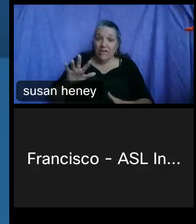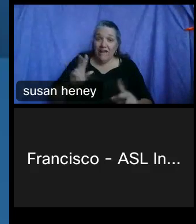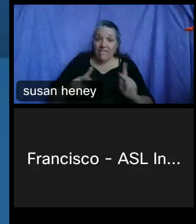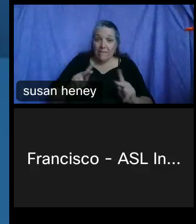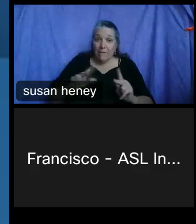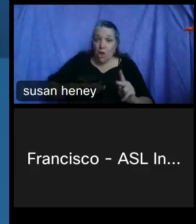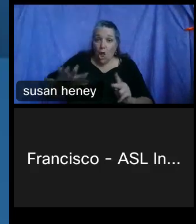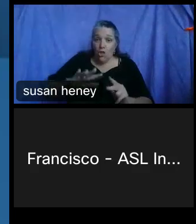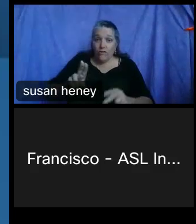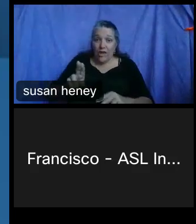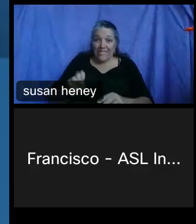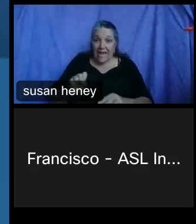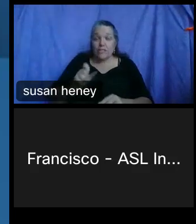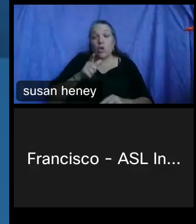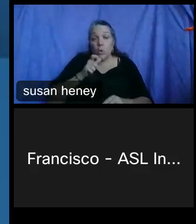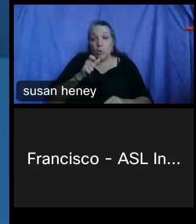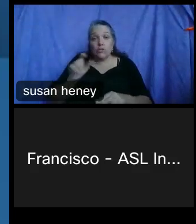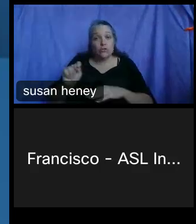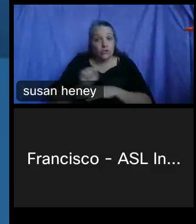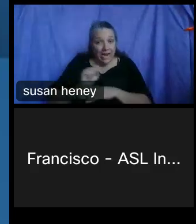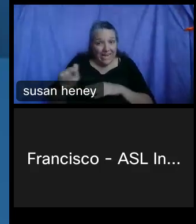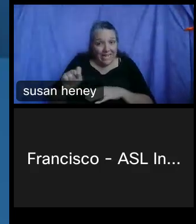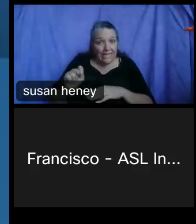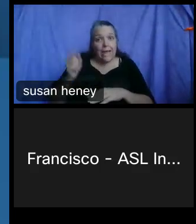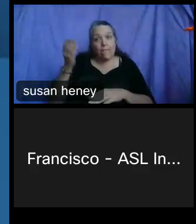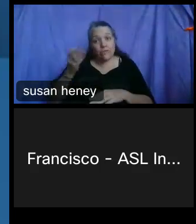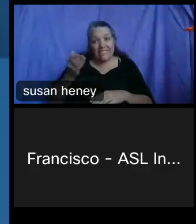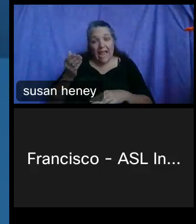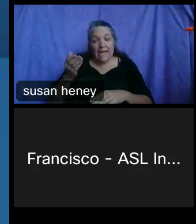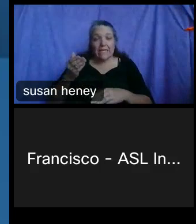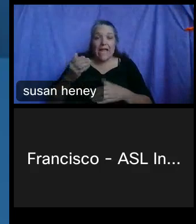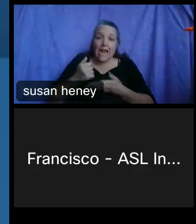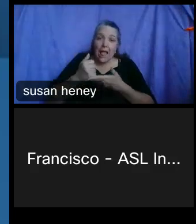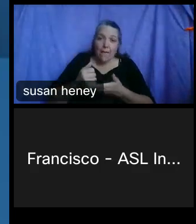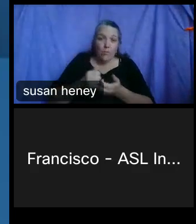exclusively conduct training, give presentations and provide assistance with inquiries for various